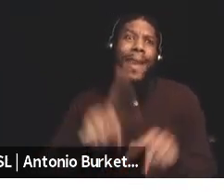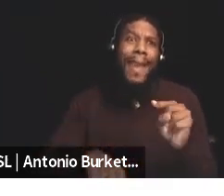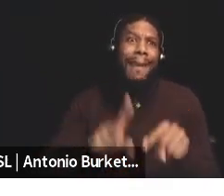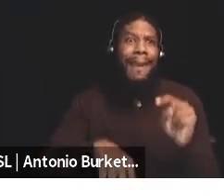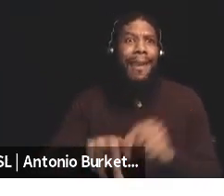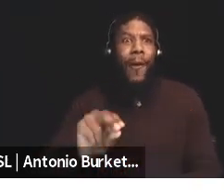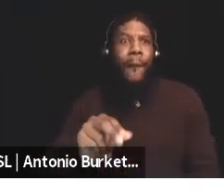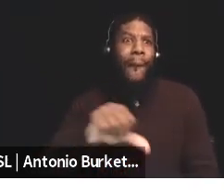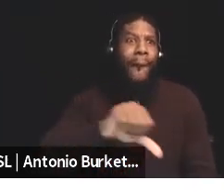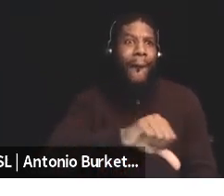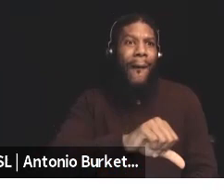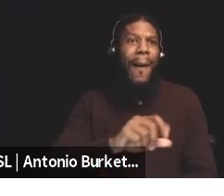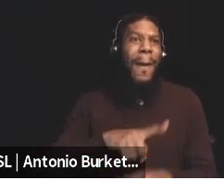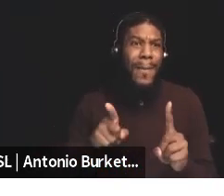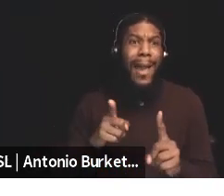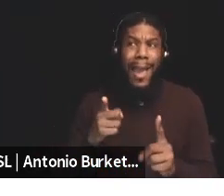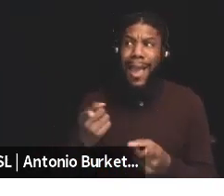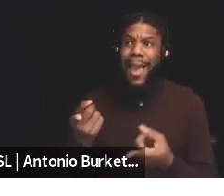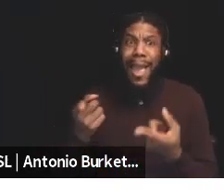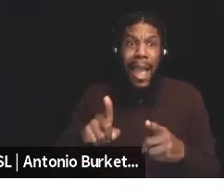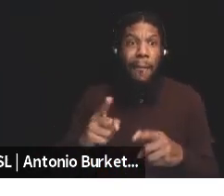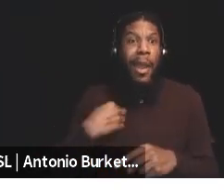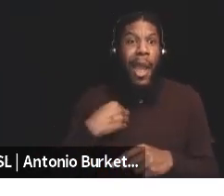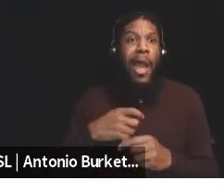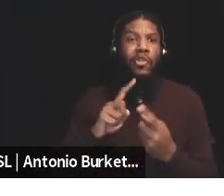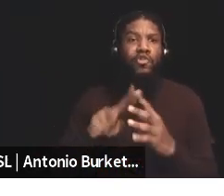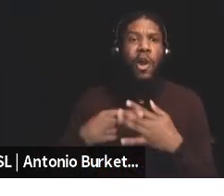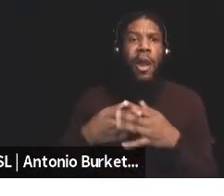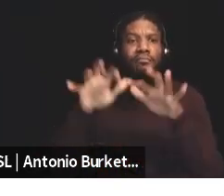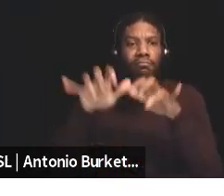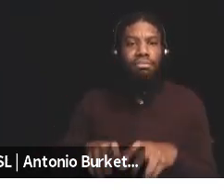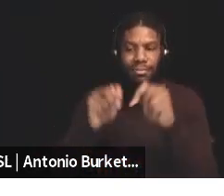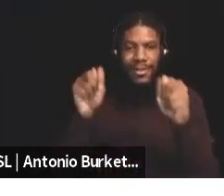where I actually have drafted template emails that are basically like, "I think that's a wonderful